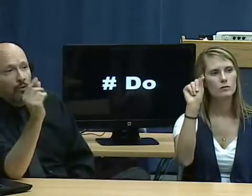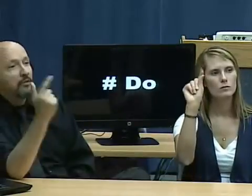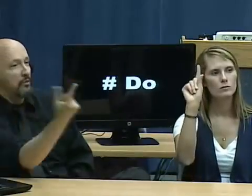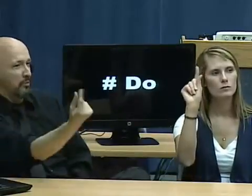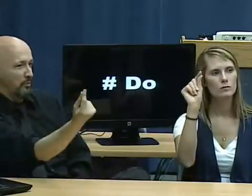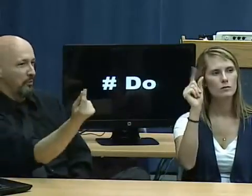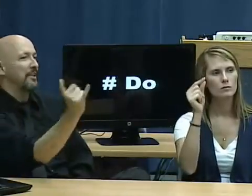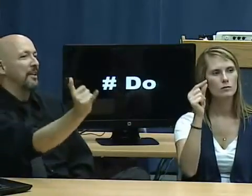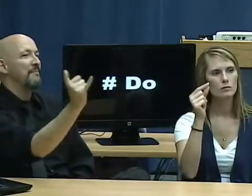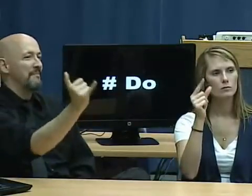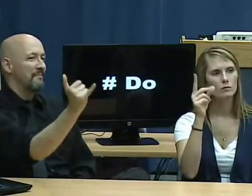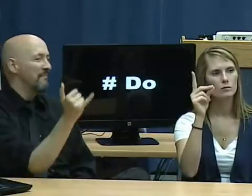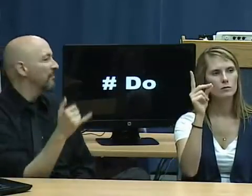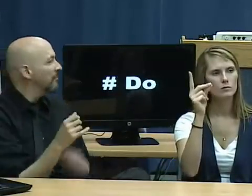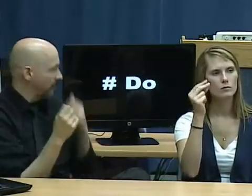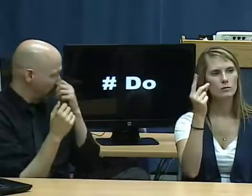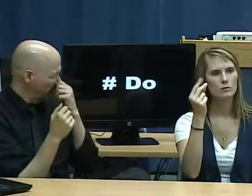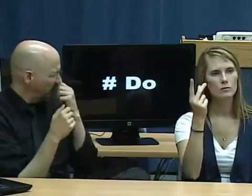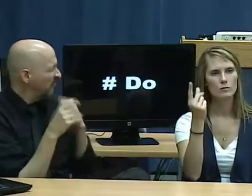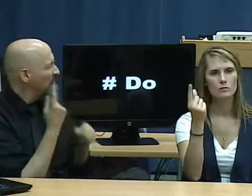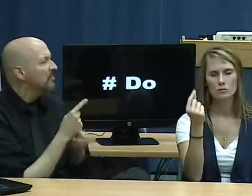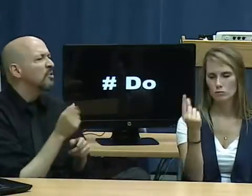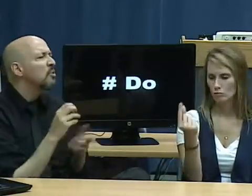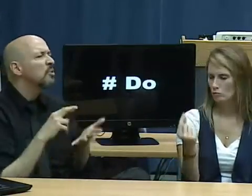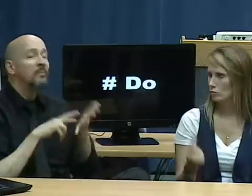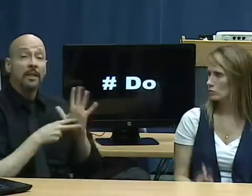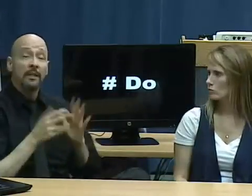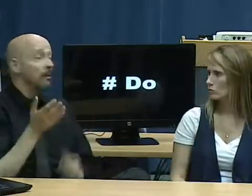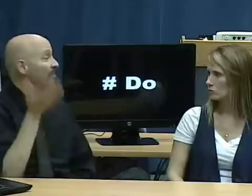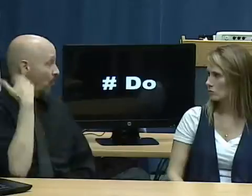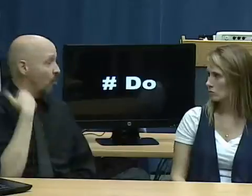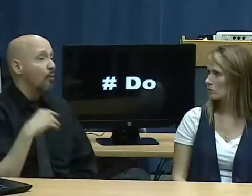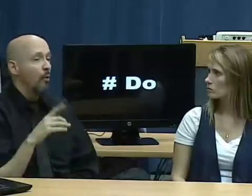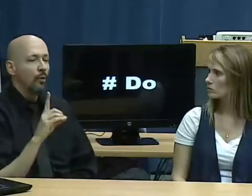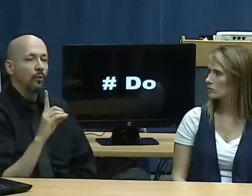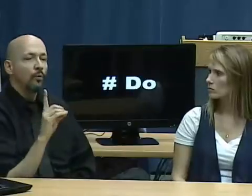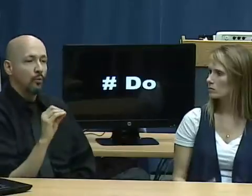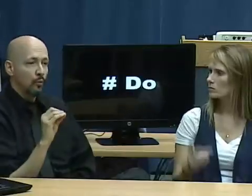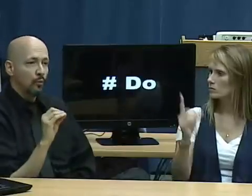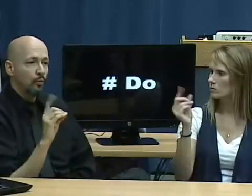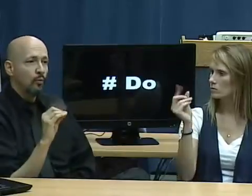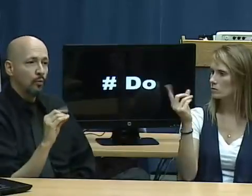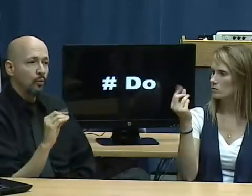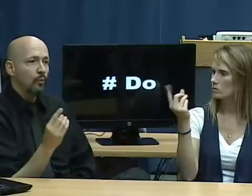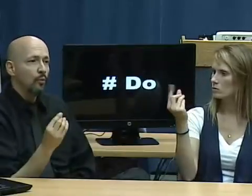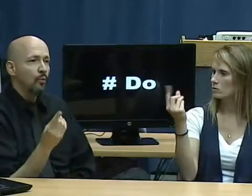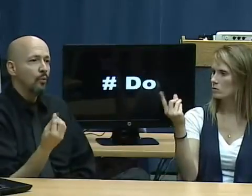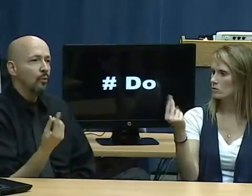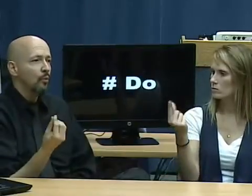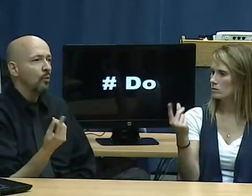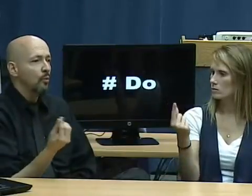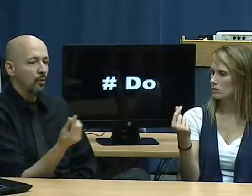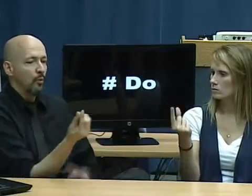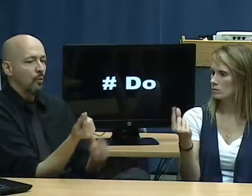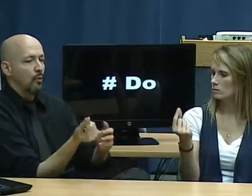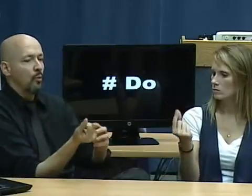Me, too. Me, too. Right. In the past, it was signed D-O. Gradually, the palm orientation rotated.